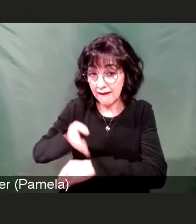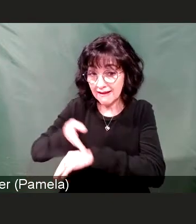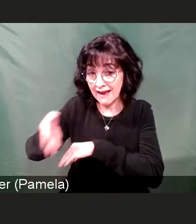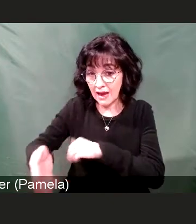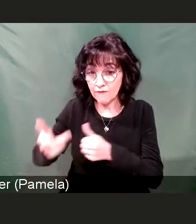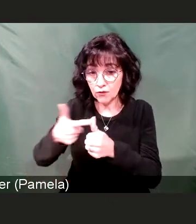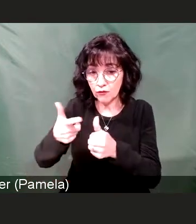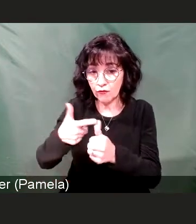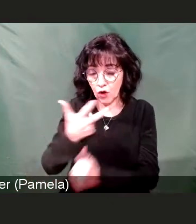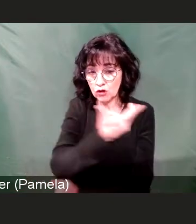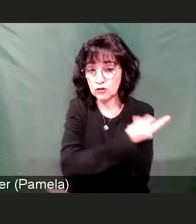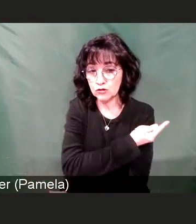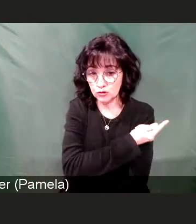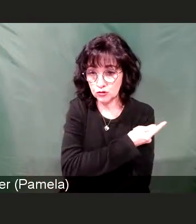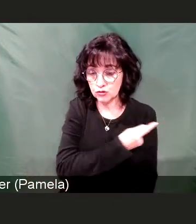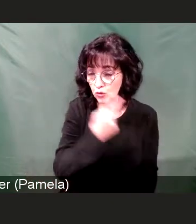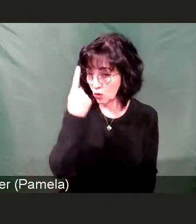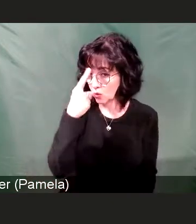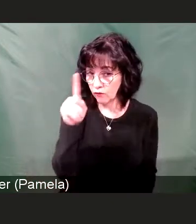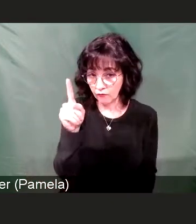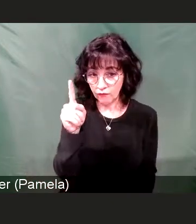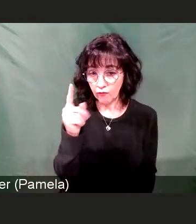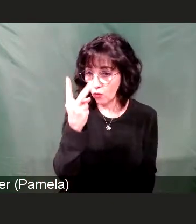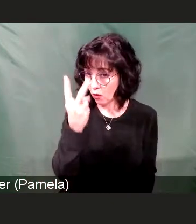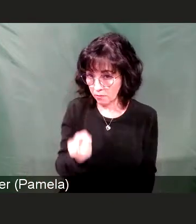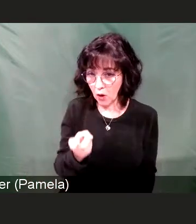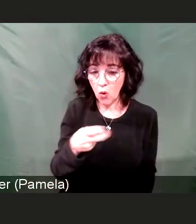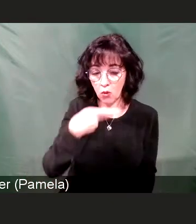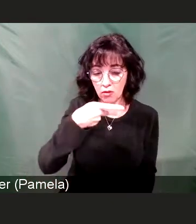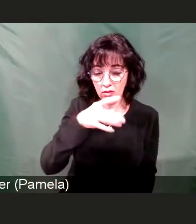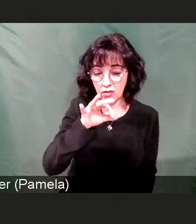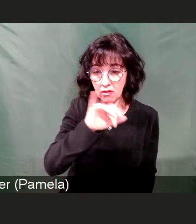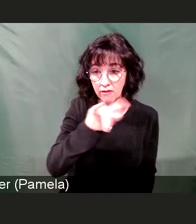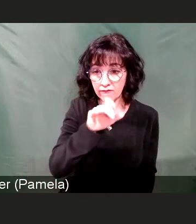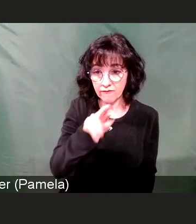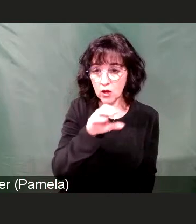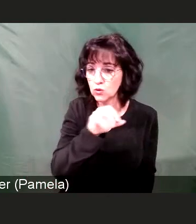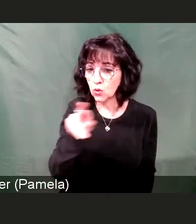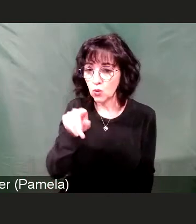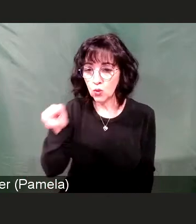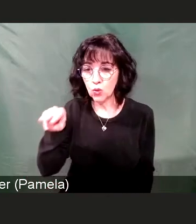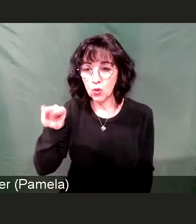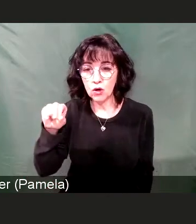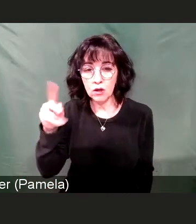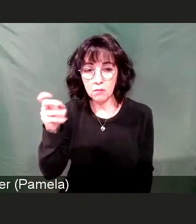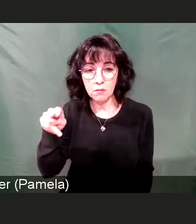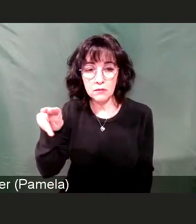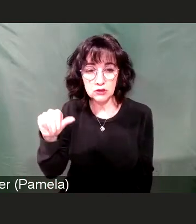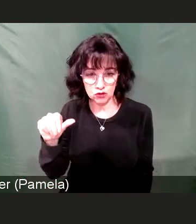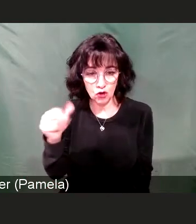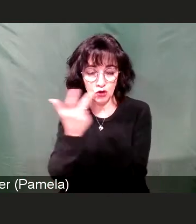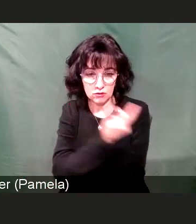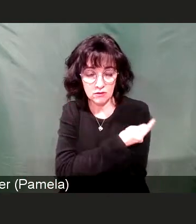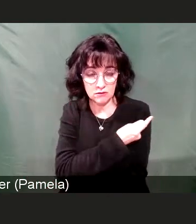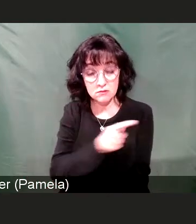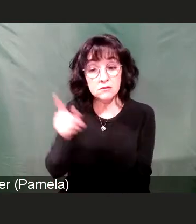And that's for Pfizer or for the Moderna vaccine. They have even stated in their guidelines that